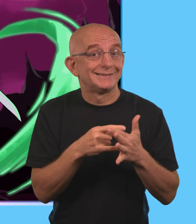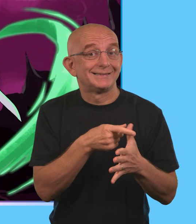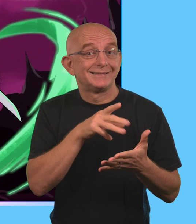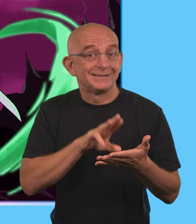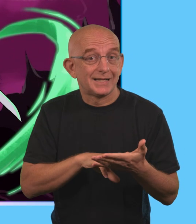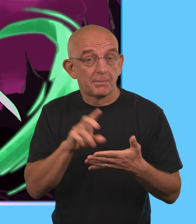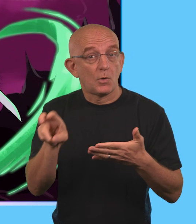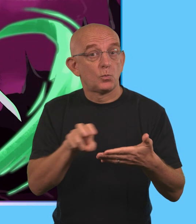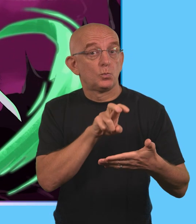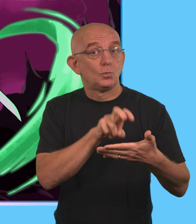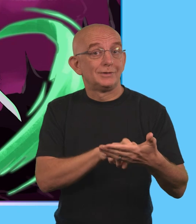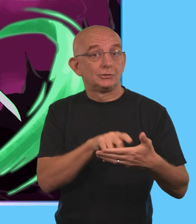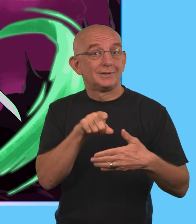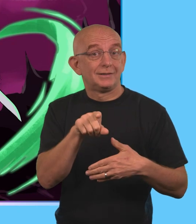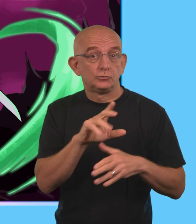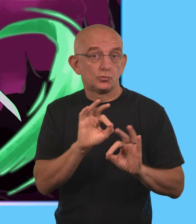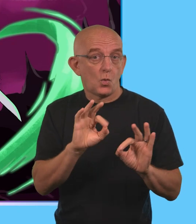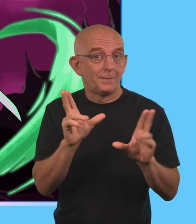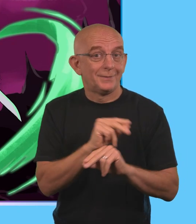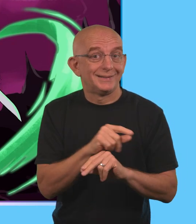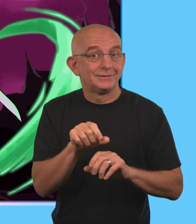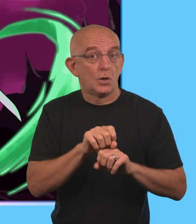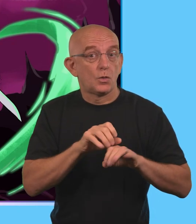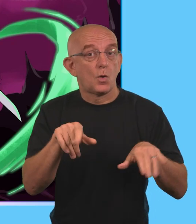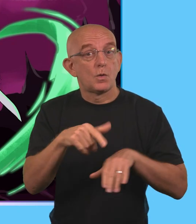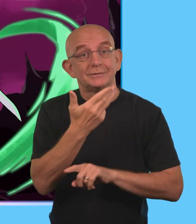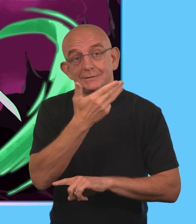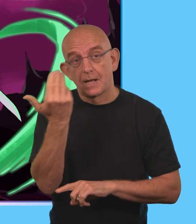and wishlist the game so you don't miss the game's launch this summer.